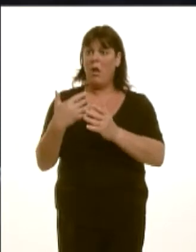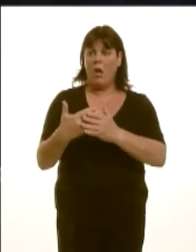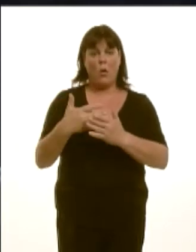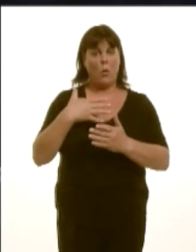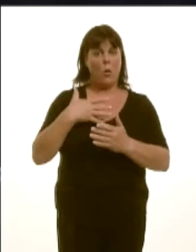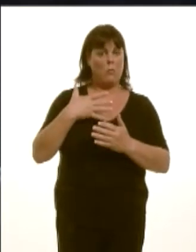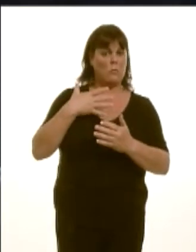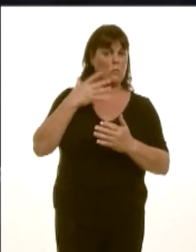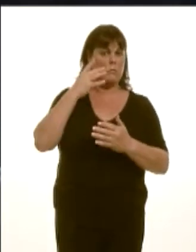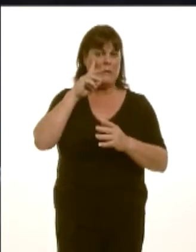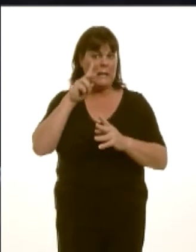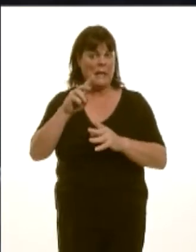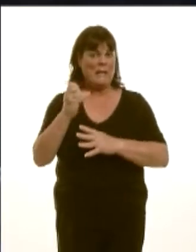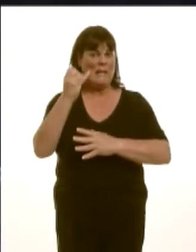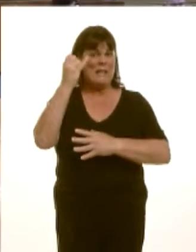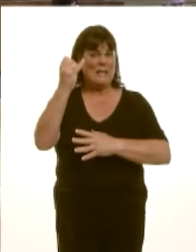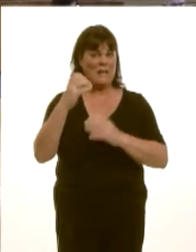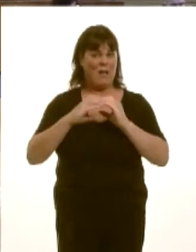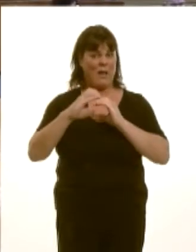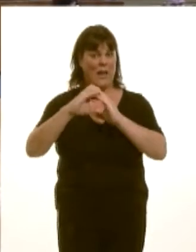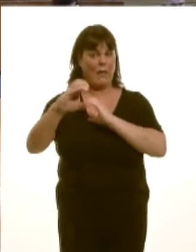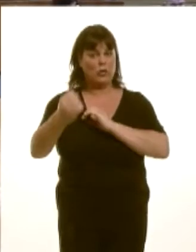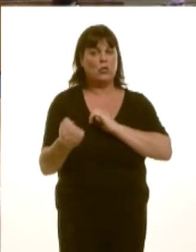some of those six-car trains on that very overcrowded service?